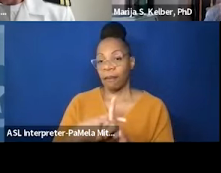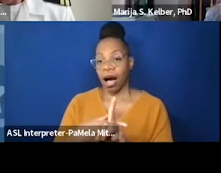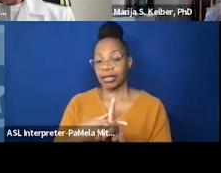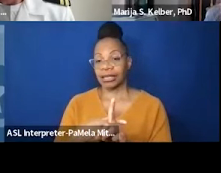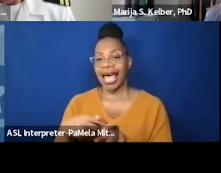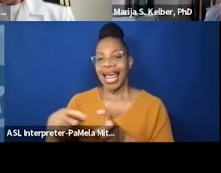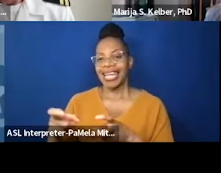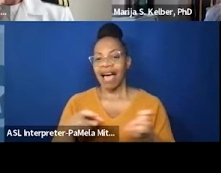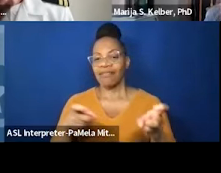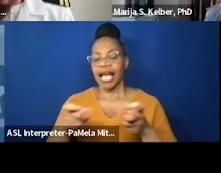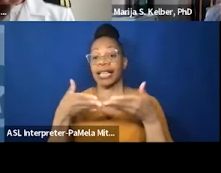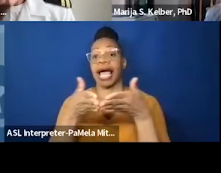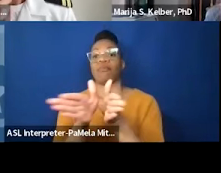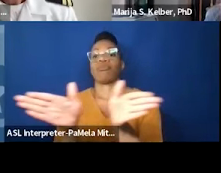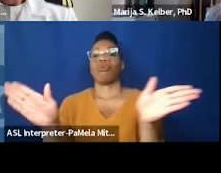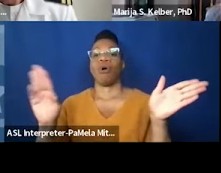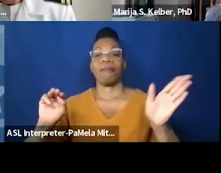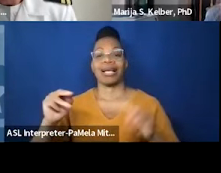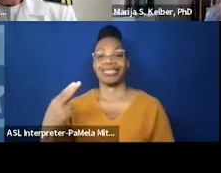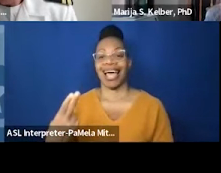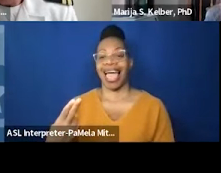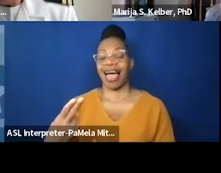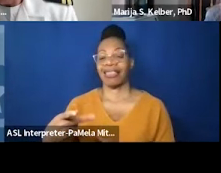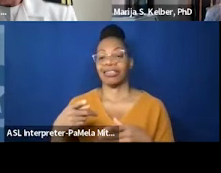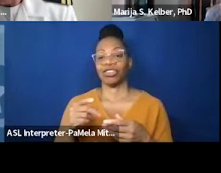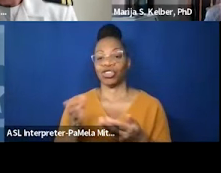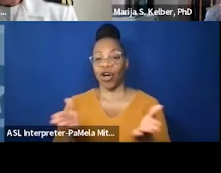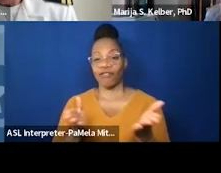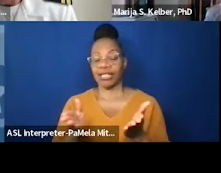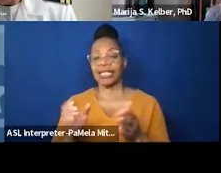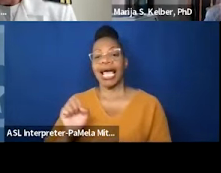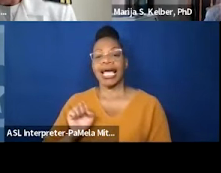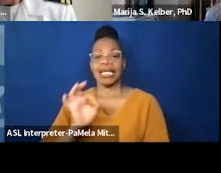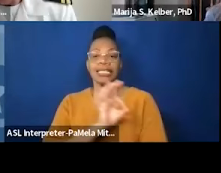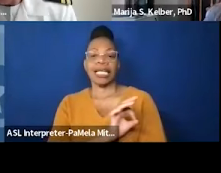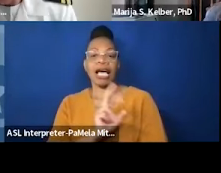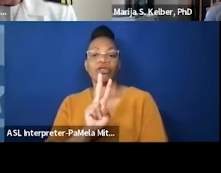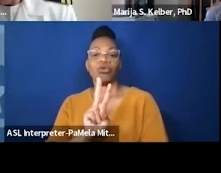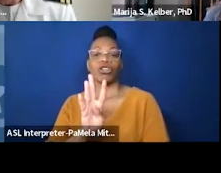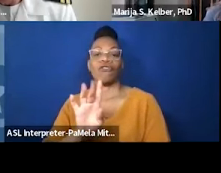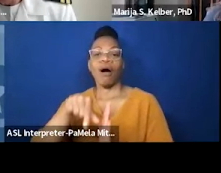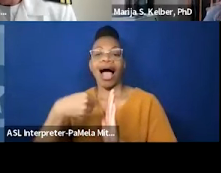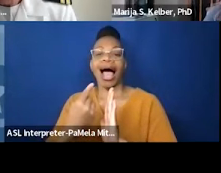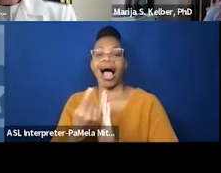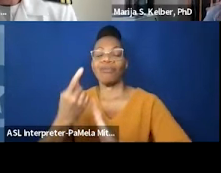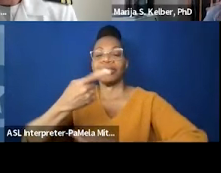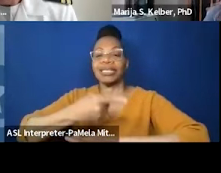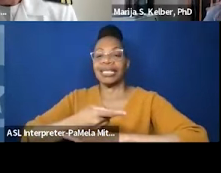or mental health network of services. It is staffed, again 24 hours a day, seven days a week by mental health coaches.